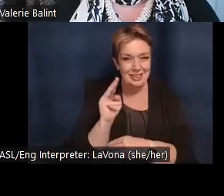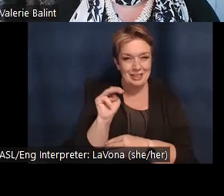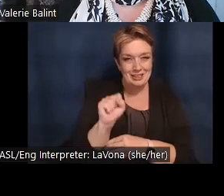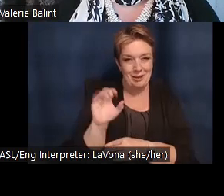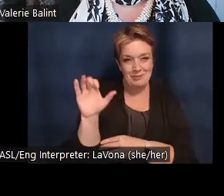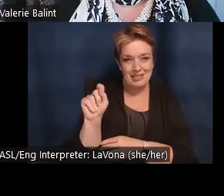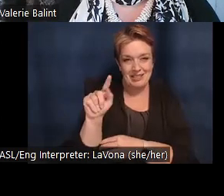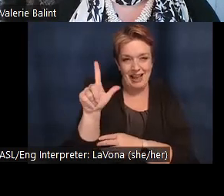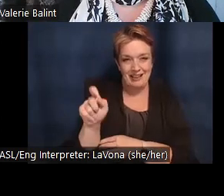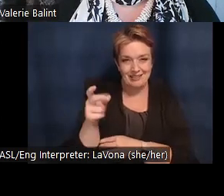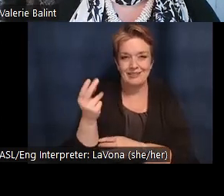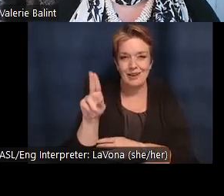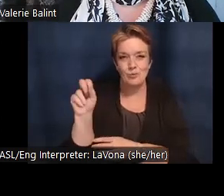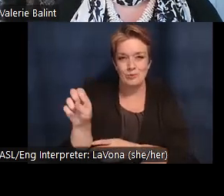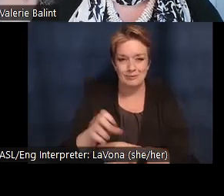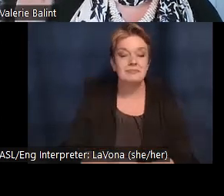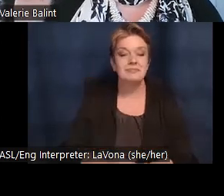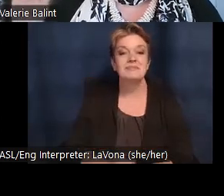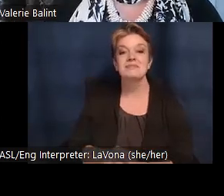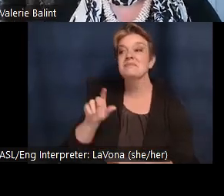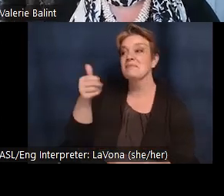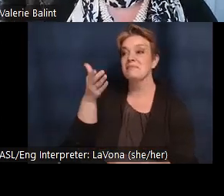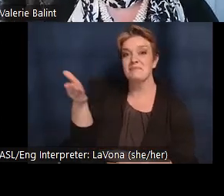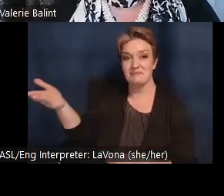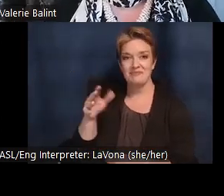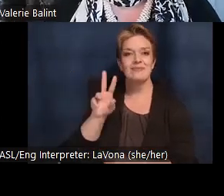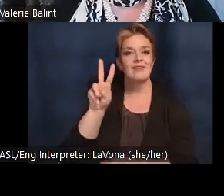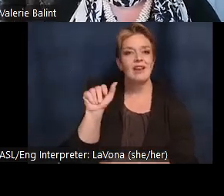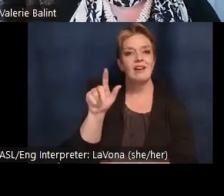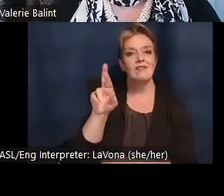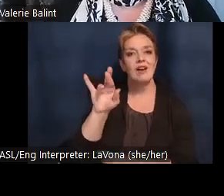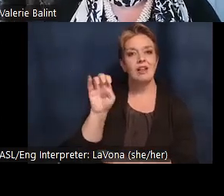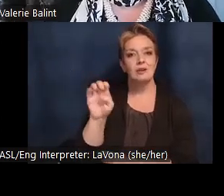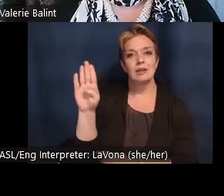With me today is Valerie Balint, who is the director of HAHS, and Giustina Renzoni,